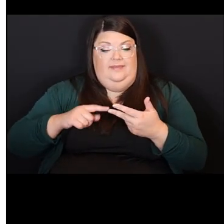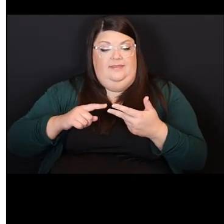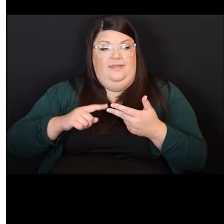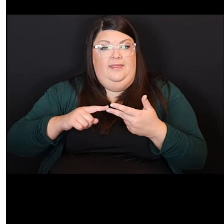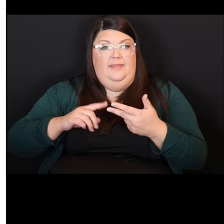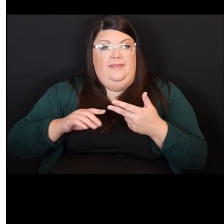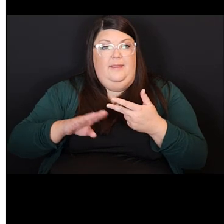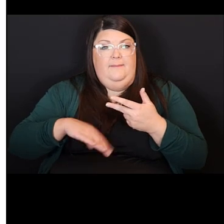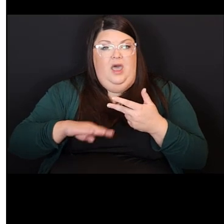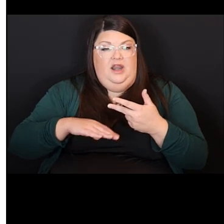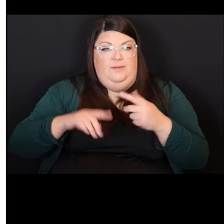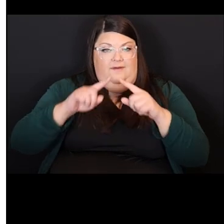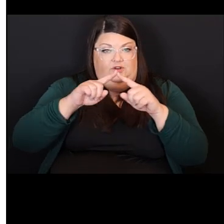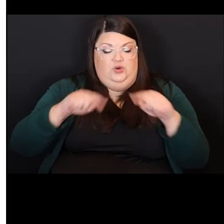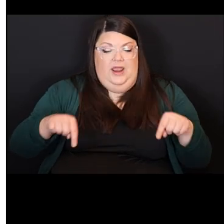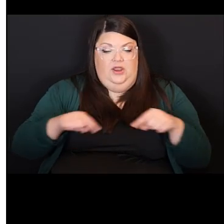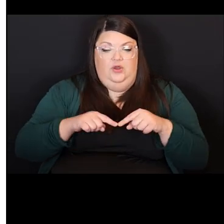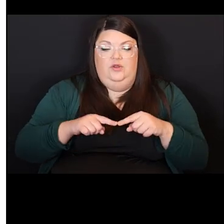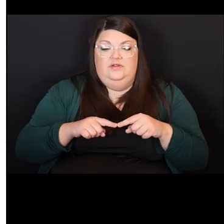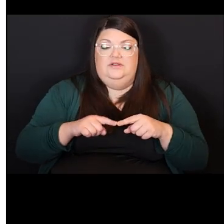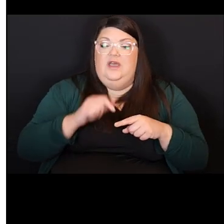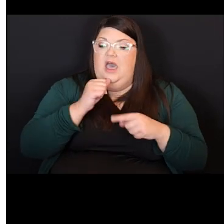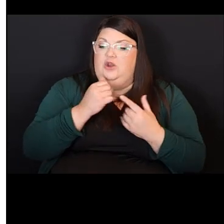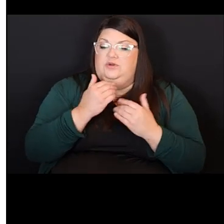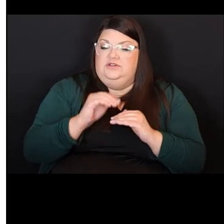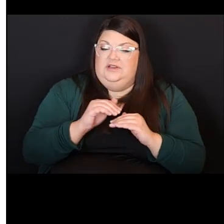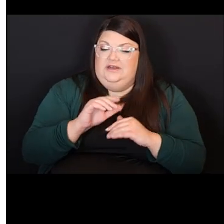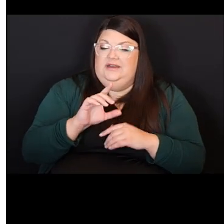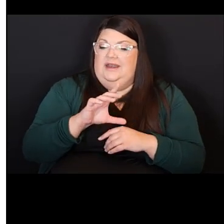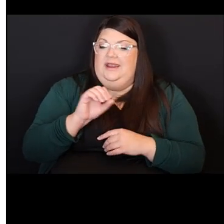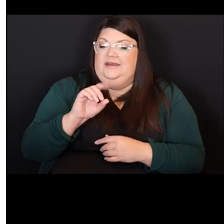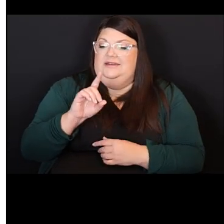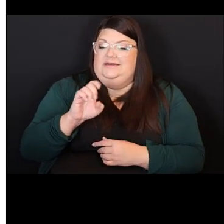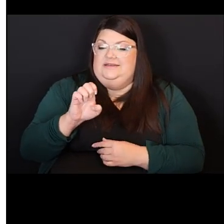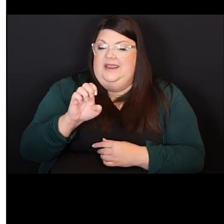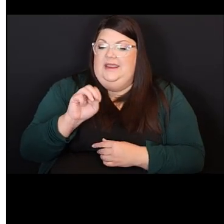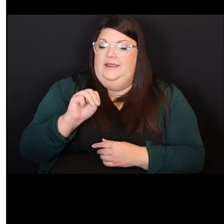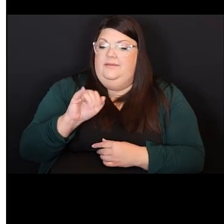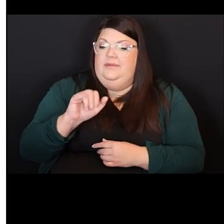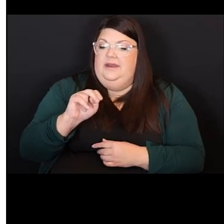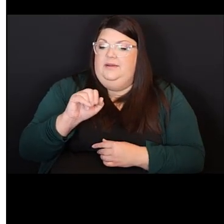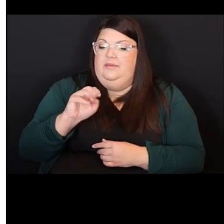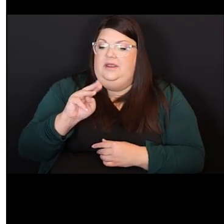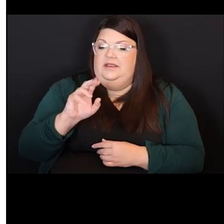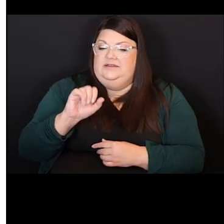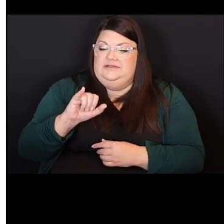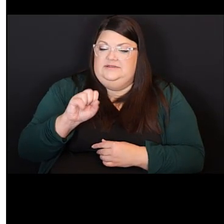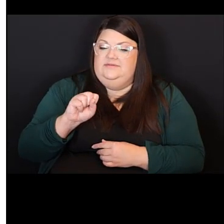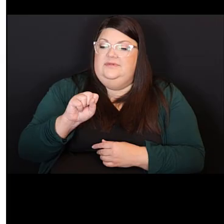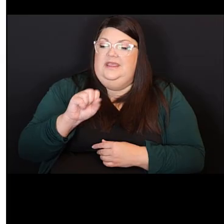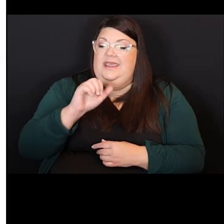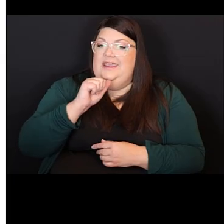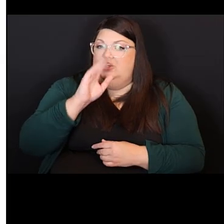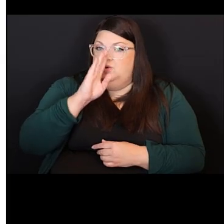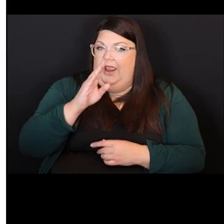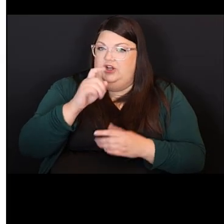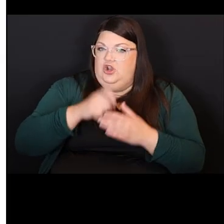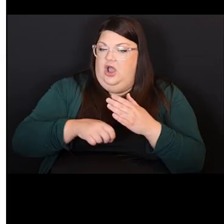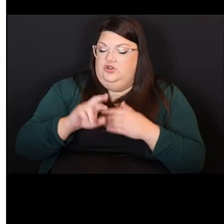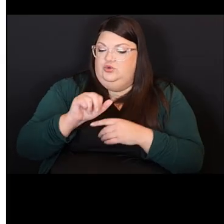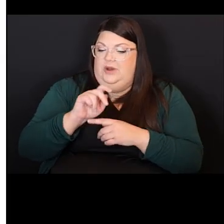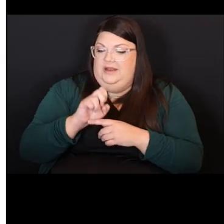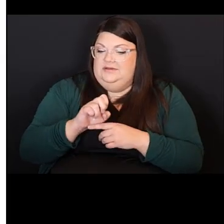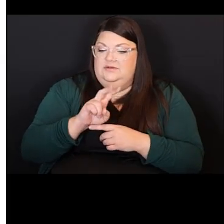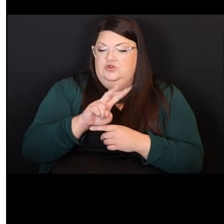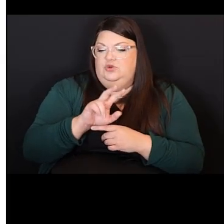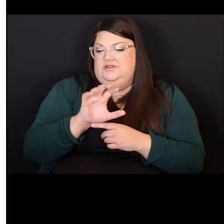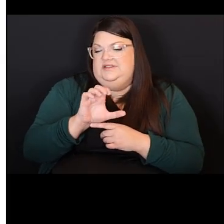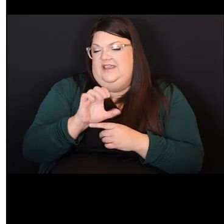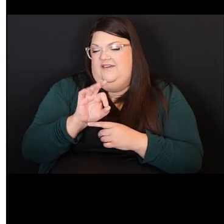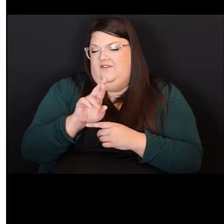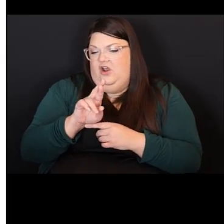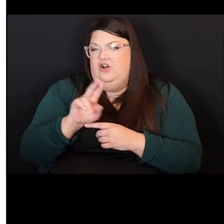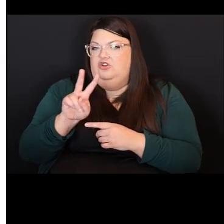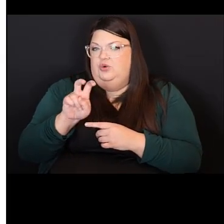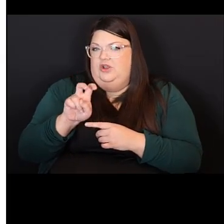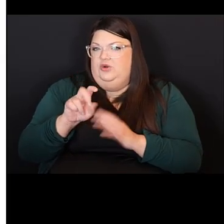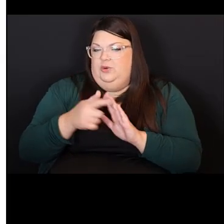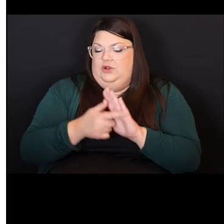the bottom of the triangle is Unrestricted and De Minimis Indirect Cost Rates 2 CFR 200 Regulatory.